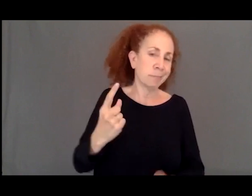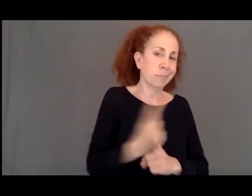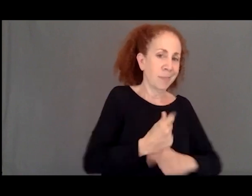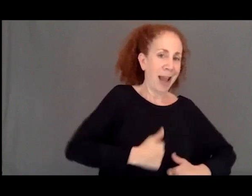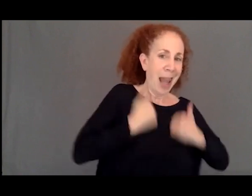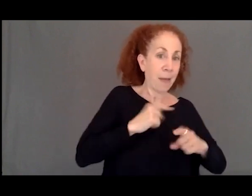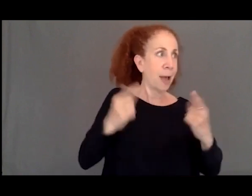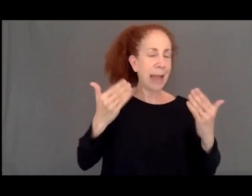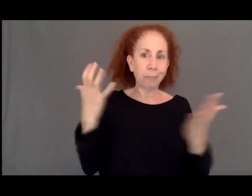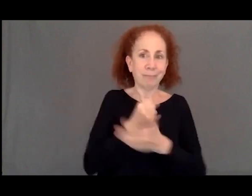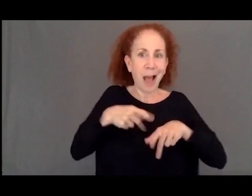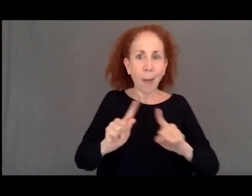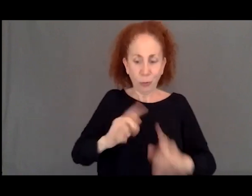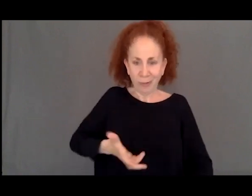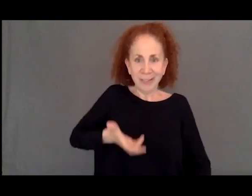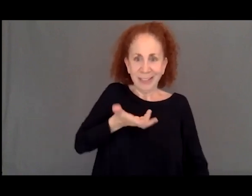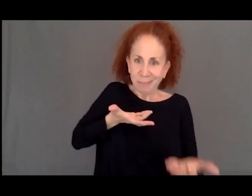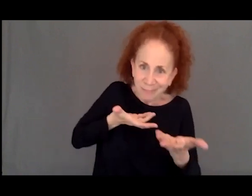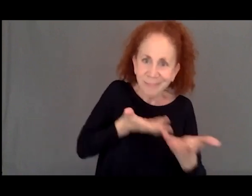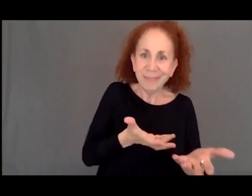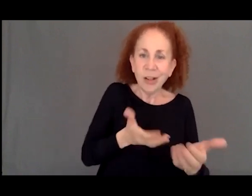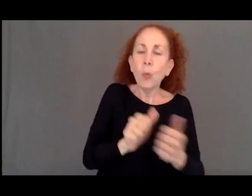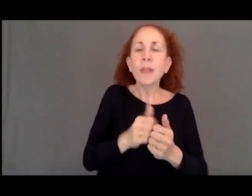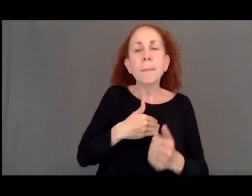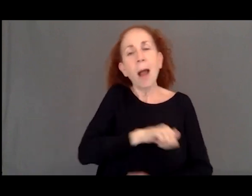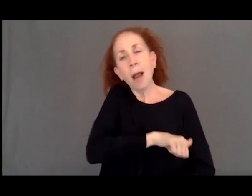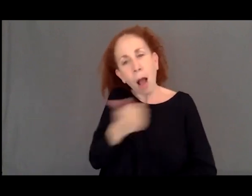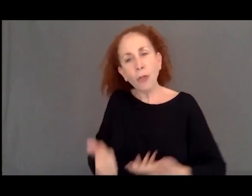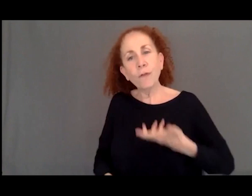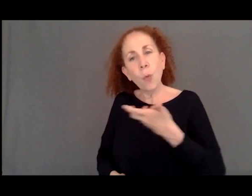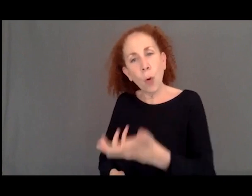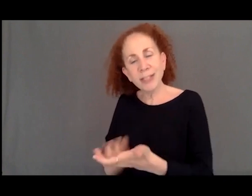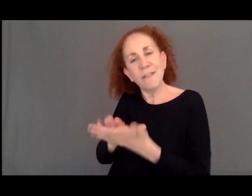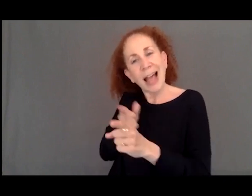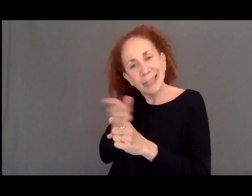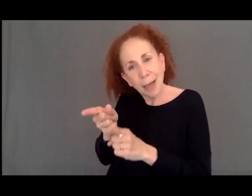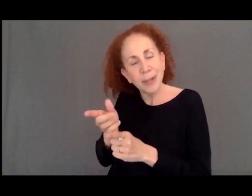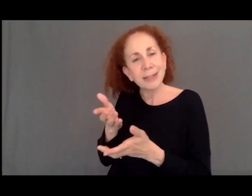And here was my opportunity to try to bring that out and merge it with the critical voice of academics.